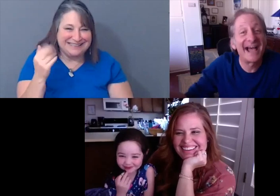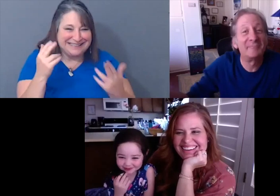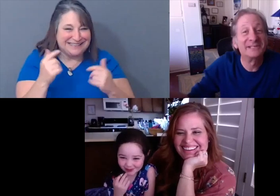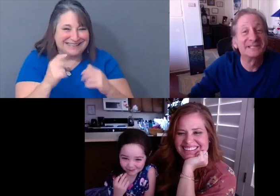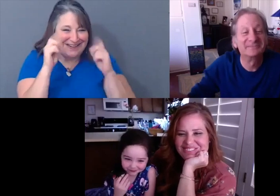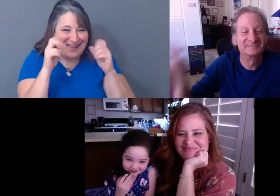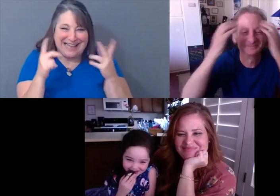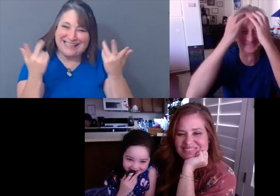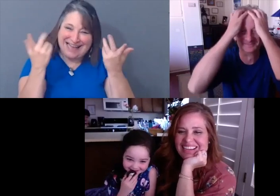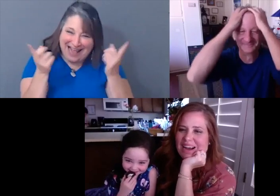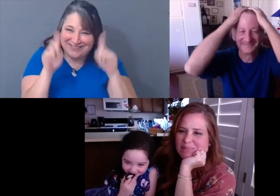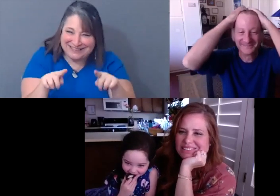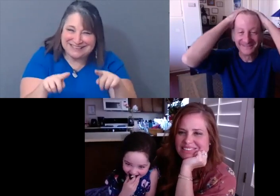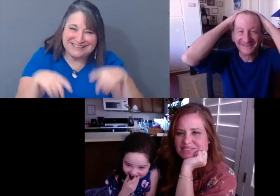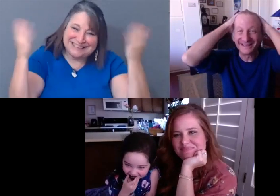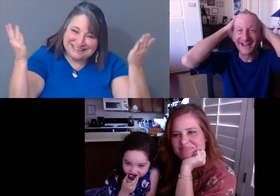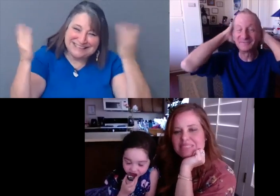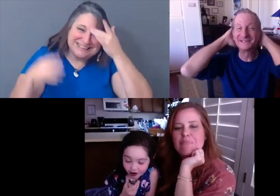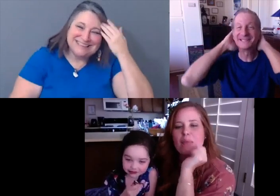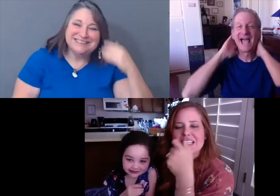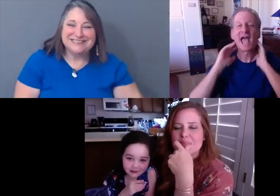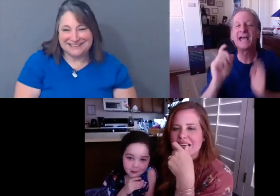It happens.